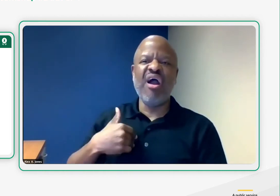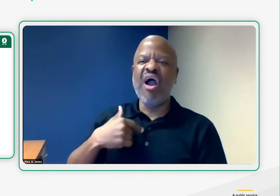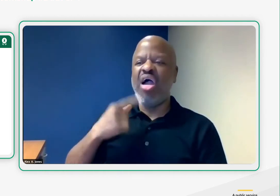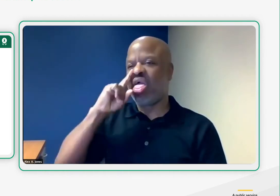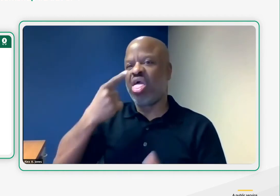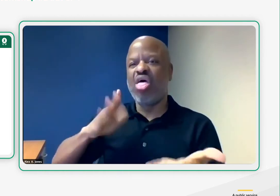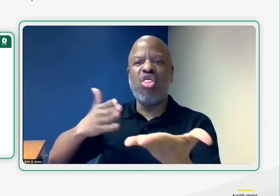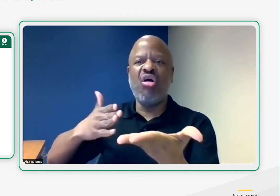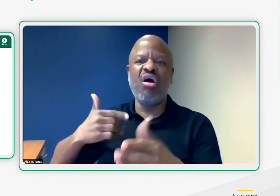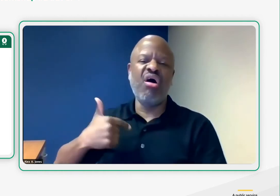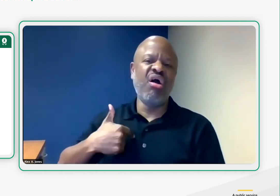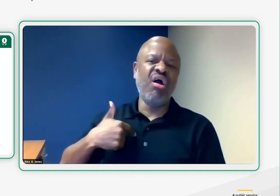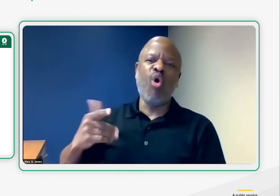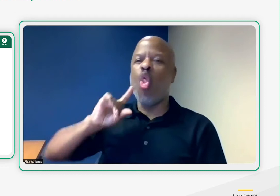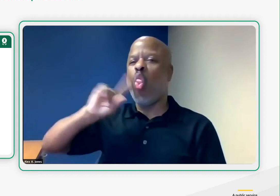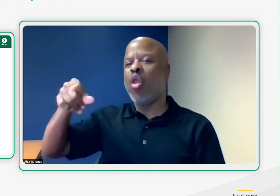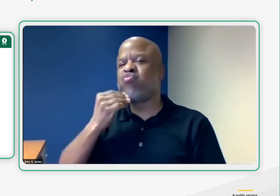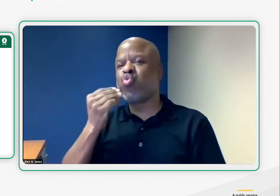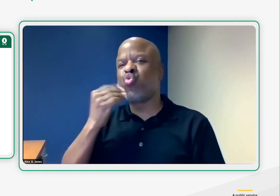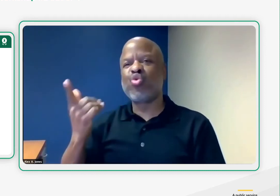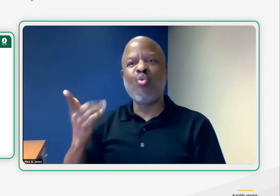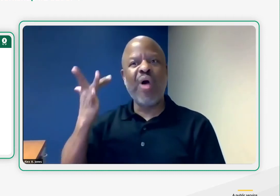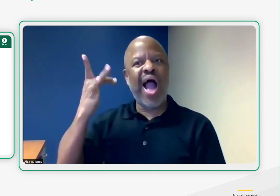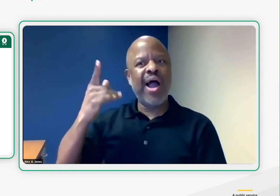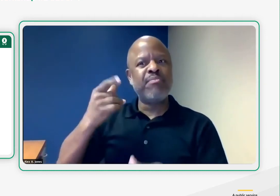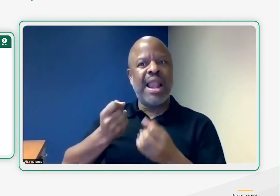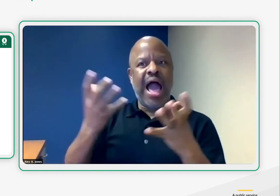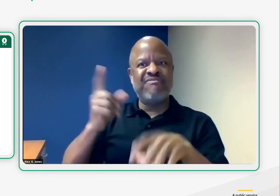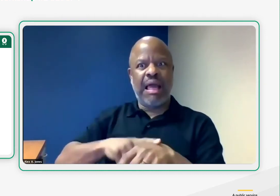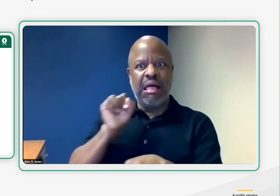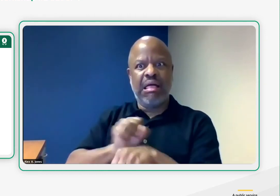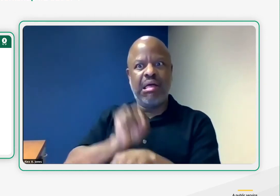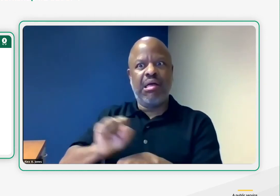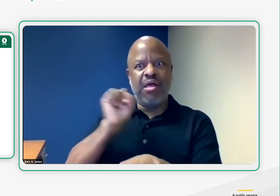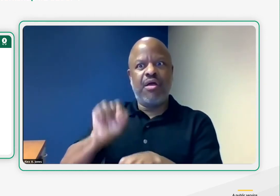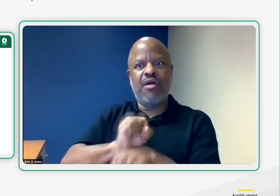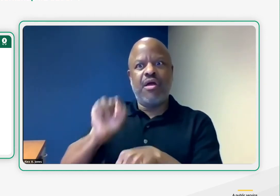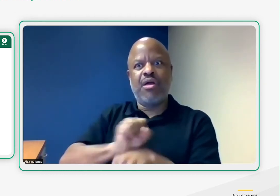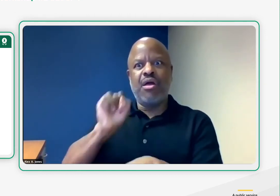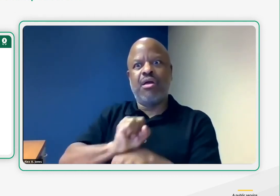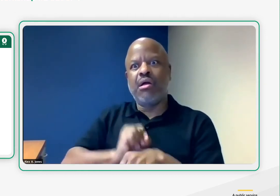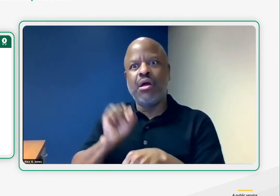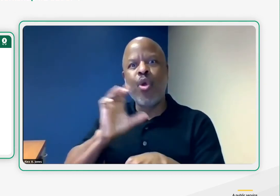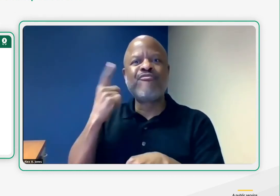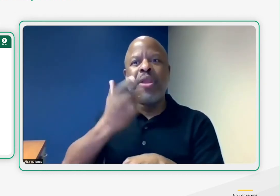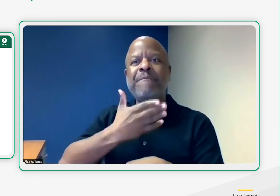And we may already have experienced some decision fatigue, like the example I mentioned before of working all day and not wanting to cook.